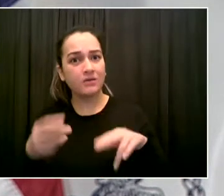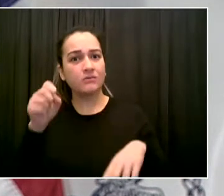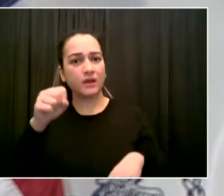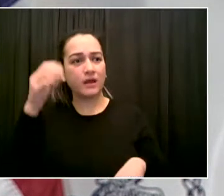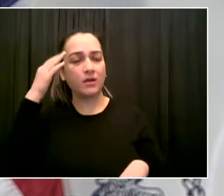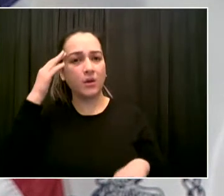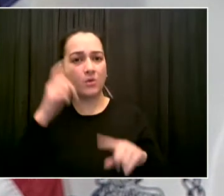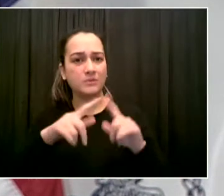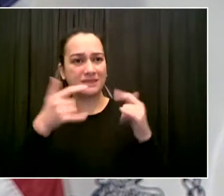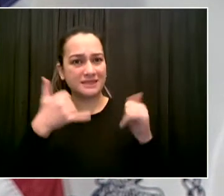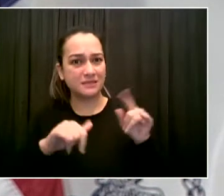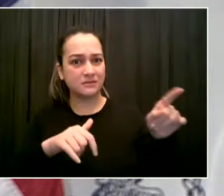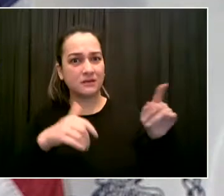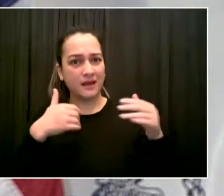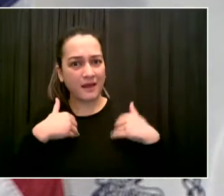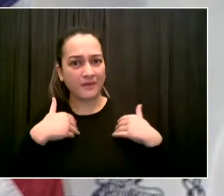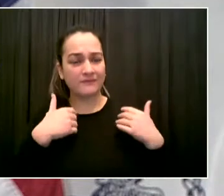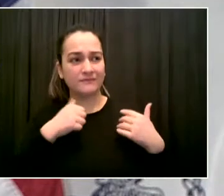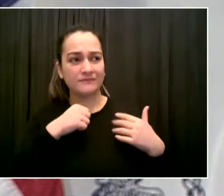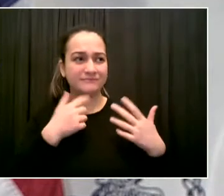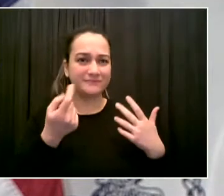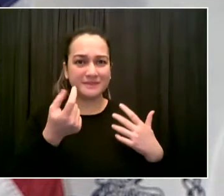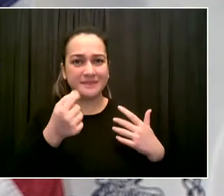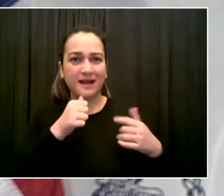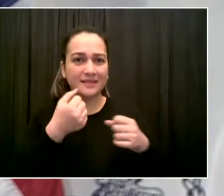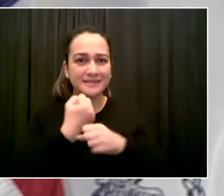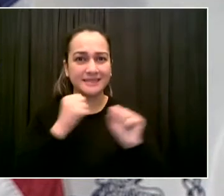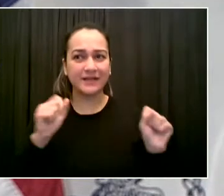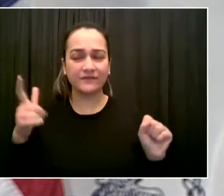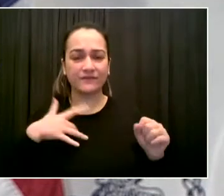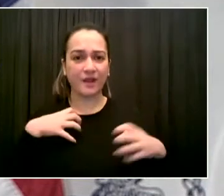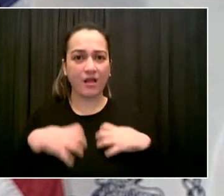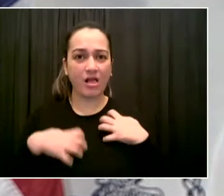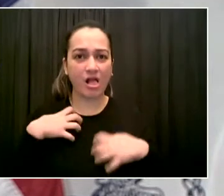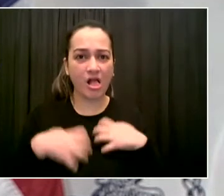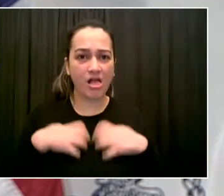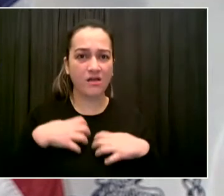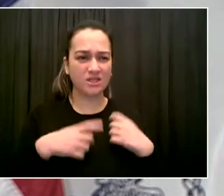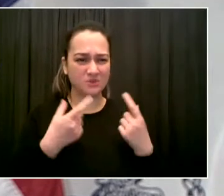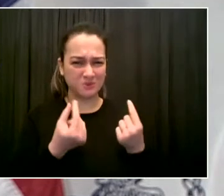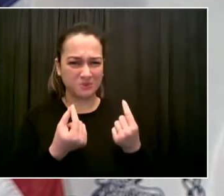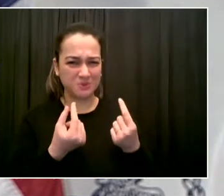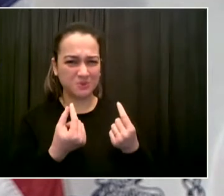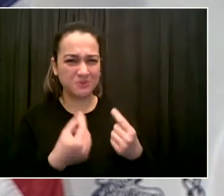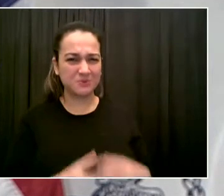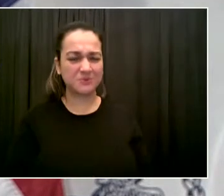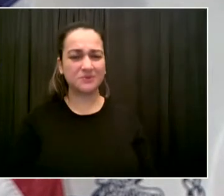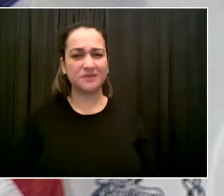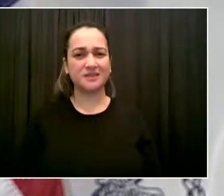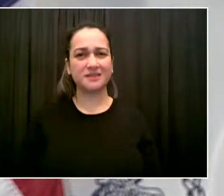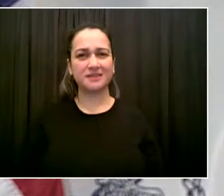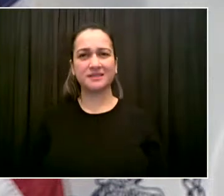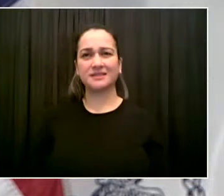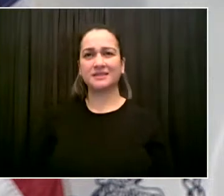DOWN, ROLLICKING AT 3% IS A ENBCHCHRMAKK AND D NOW WERE DOUBLE THAT.